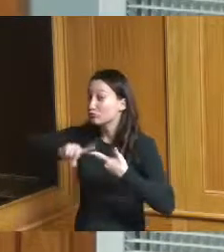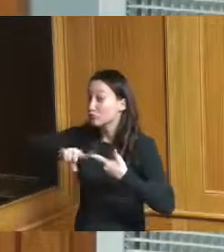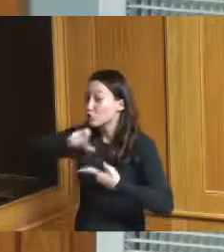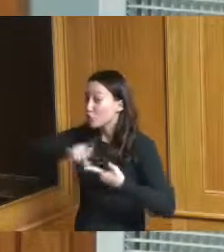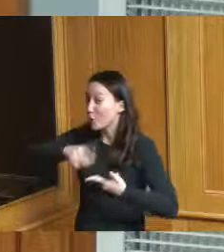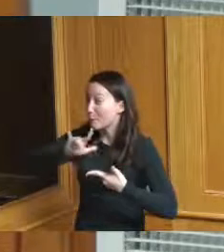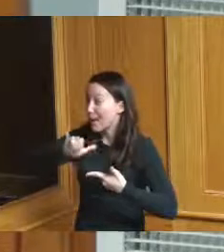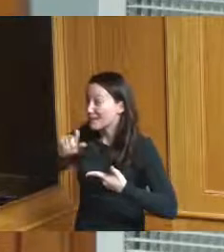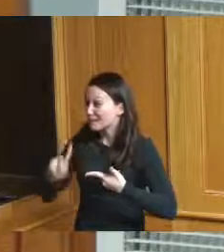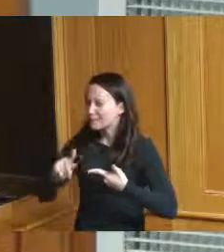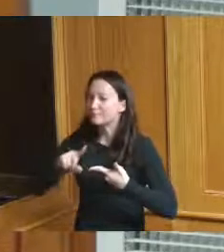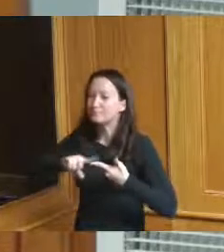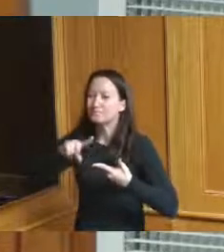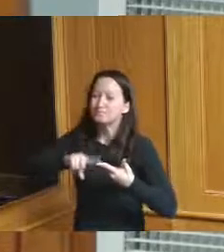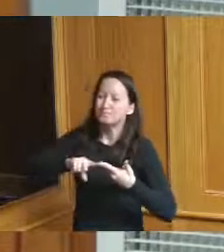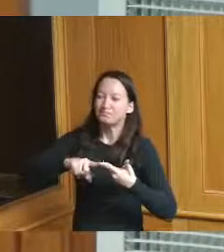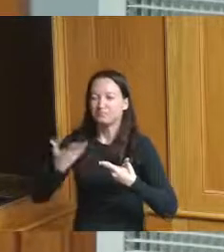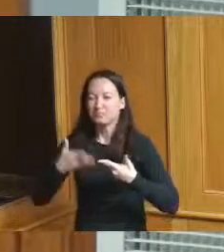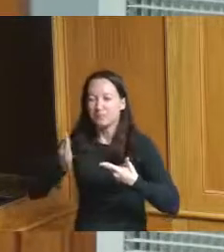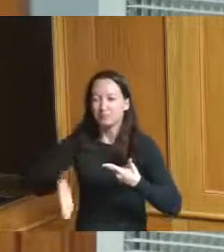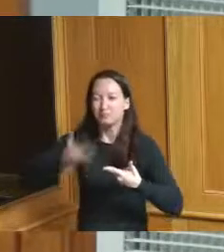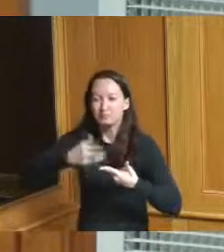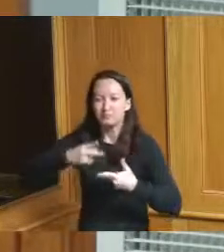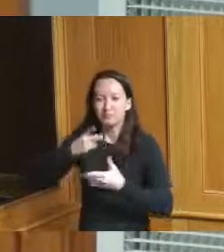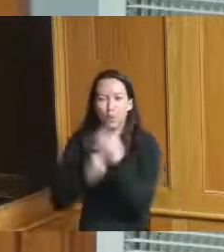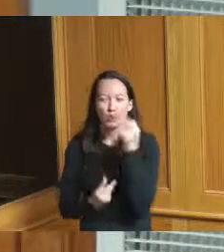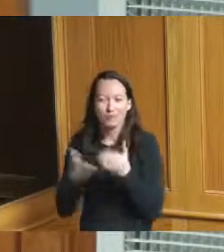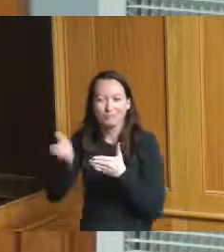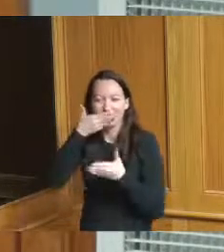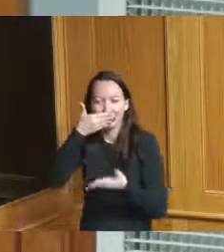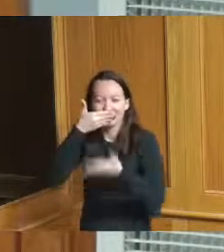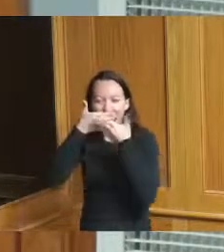followed potentially by a cloth mask on top of it so you have several layers of protection